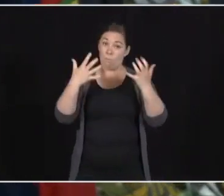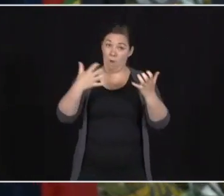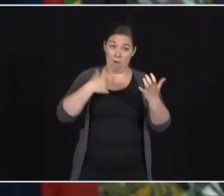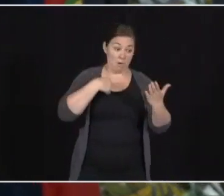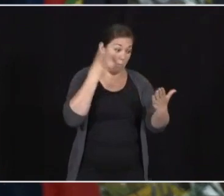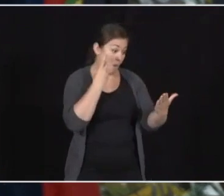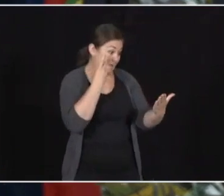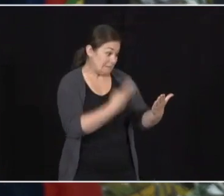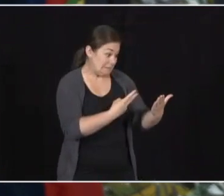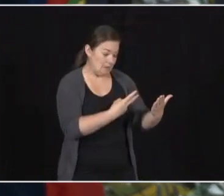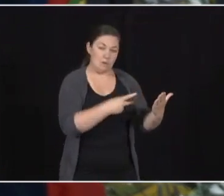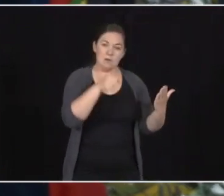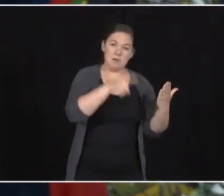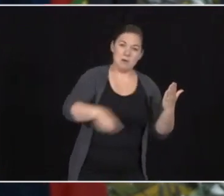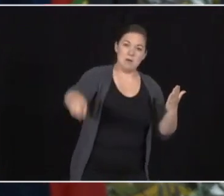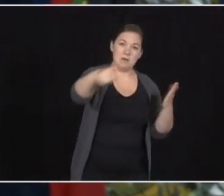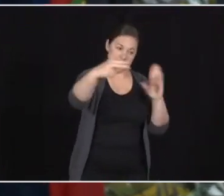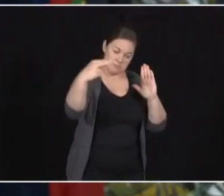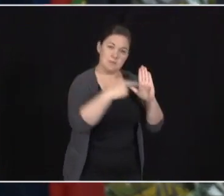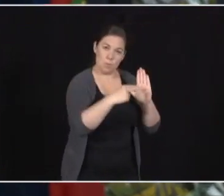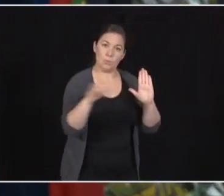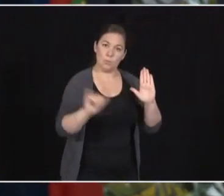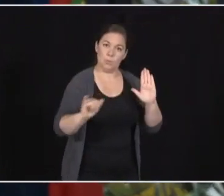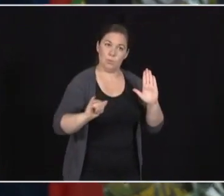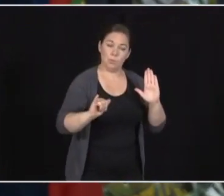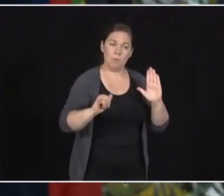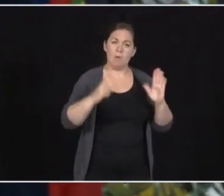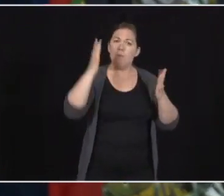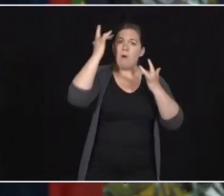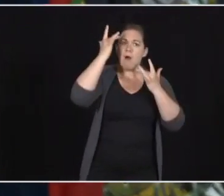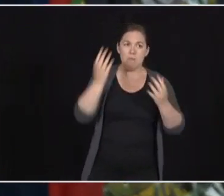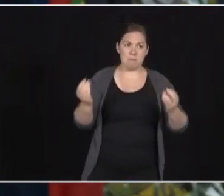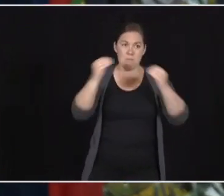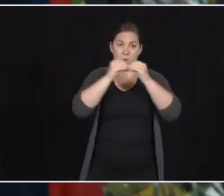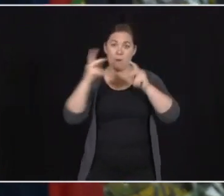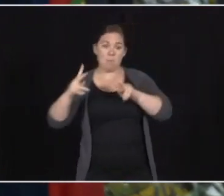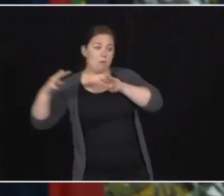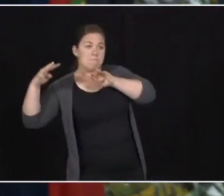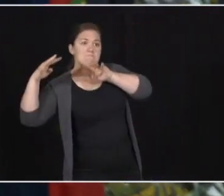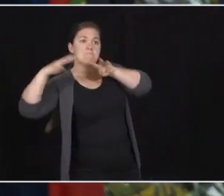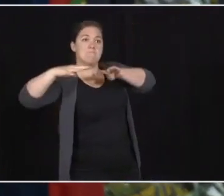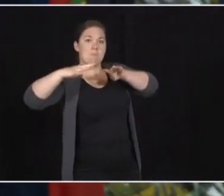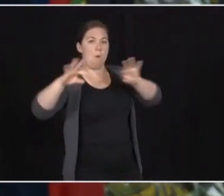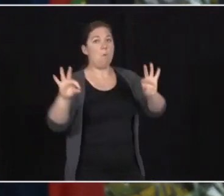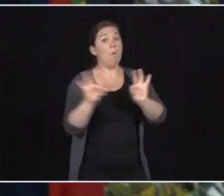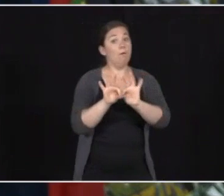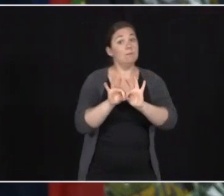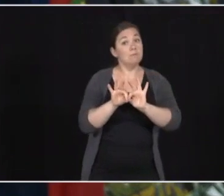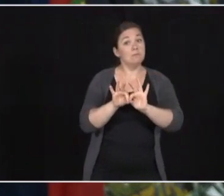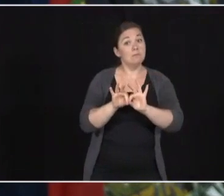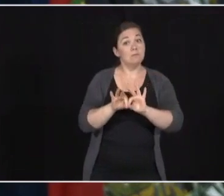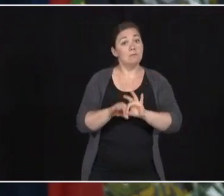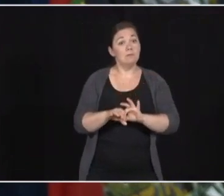was critical. I wanted the public to know exactly what we are dealing with.